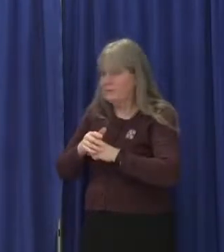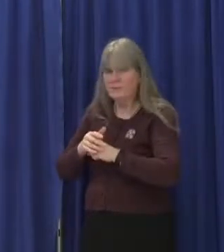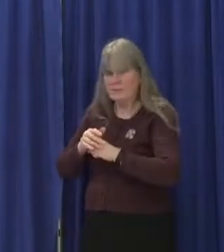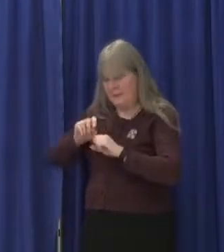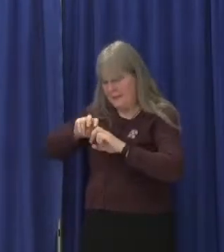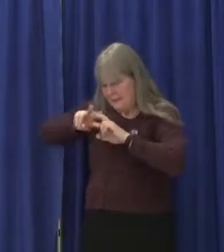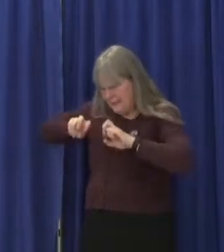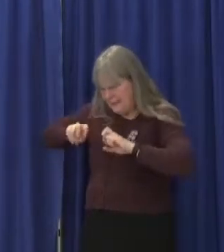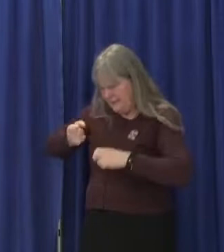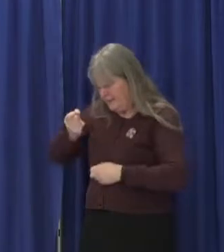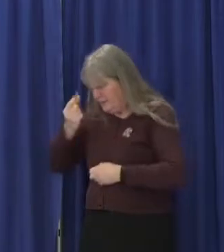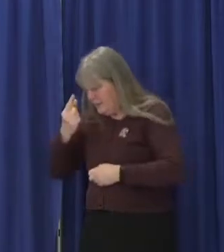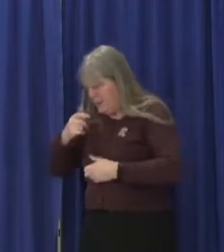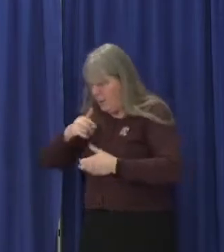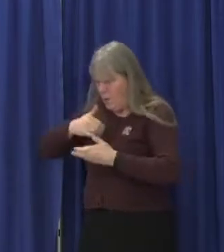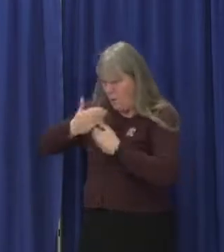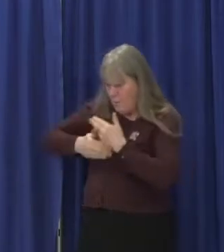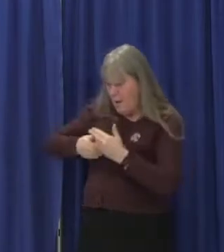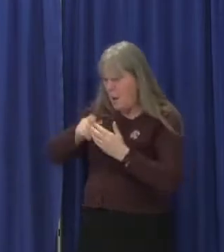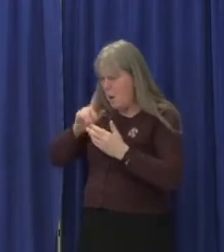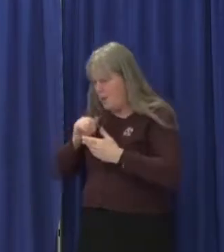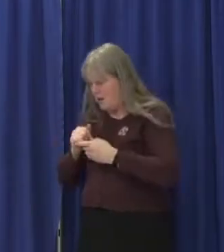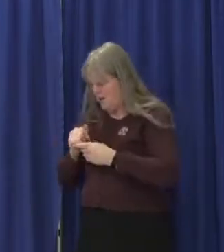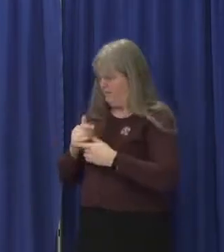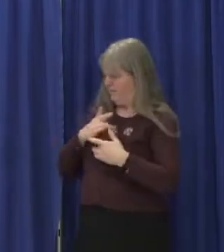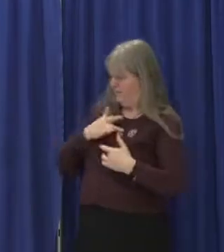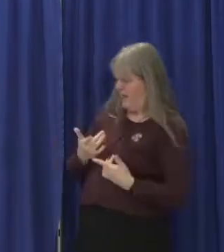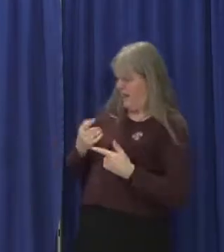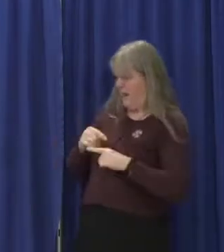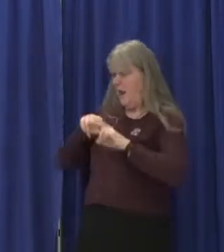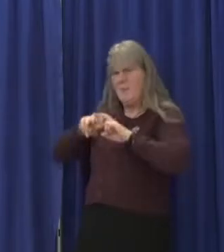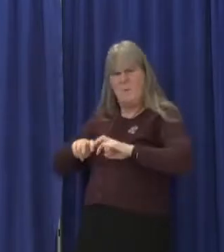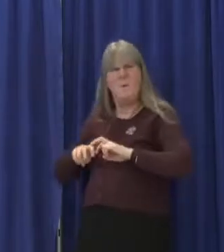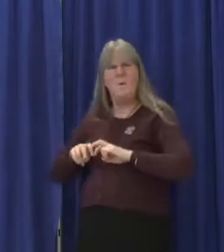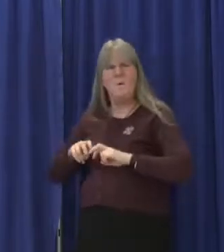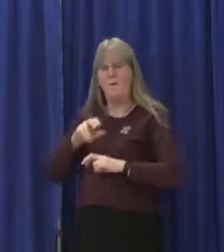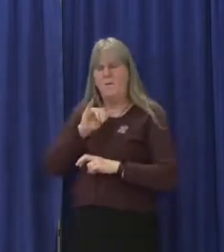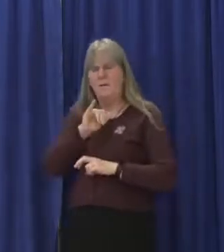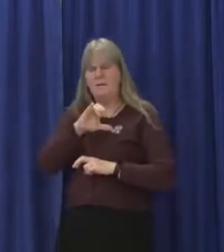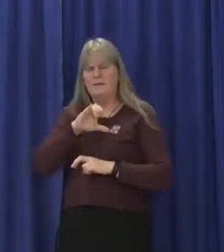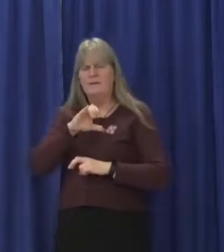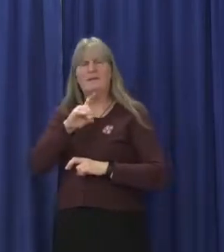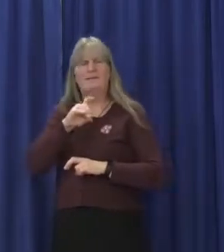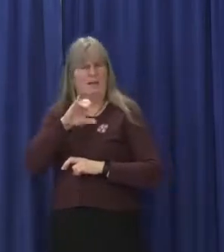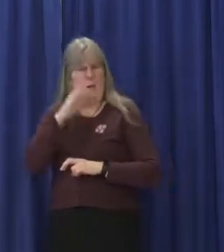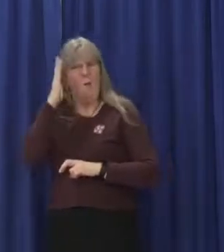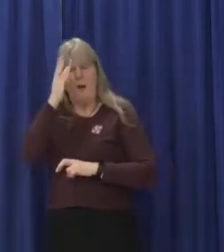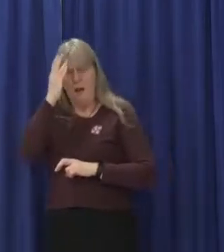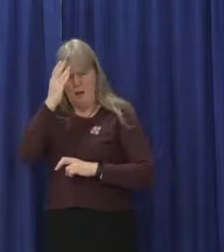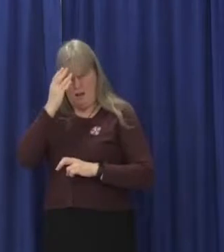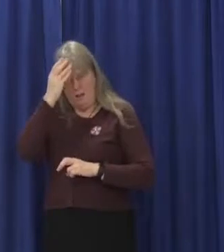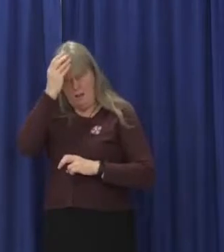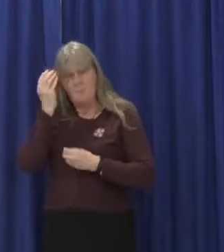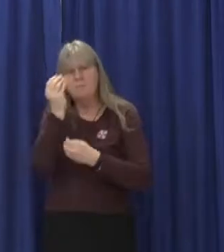moving, and the YCDC will inform folks of outbreaks as